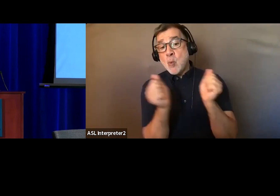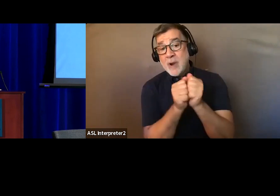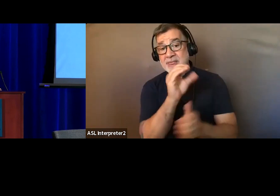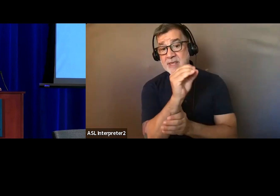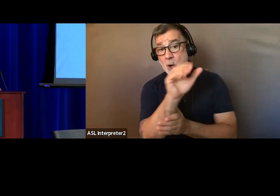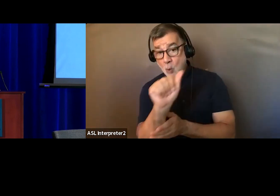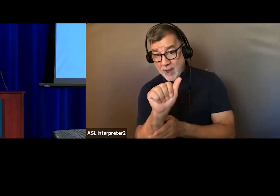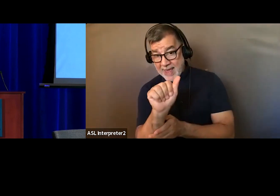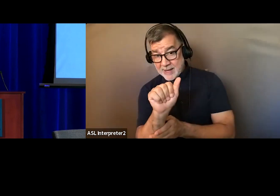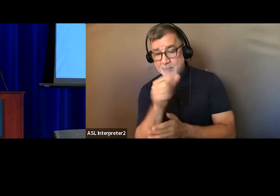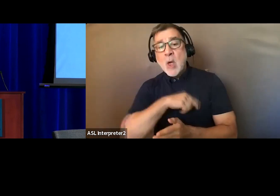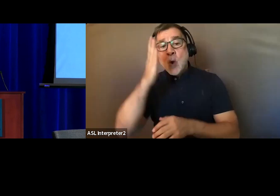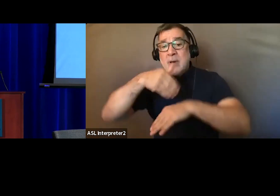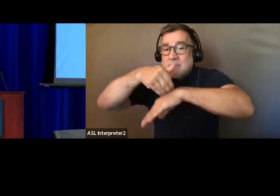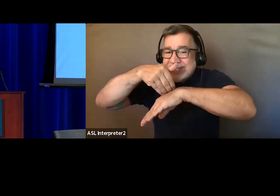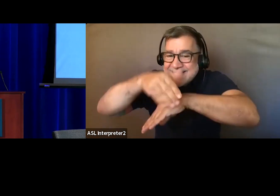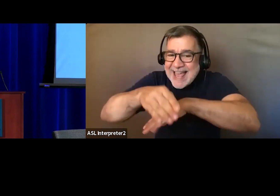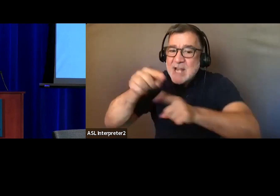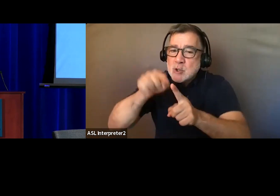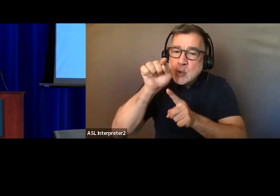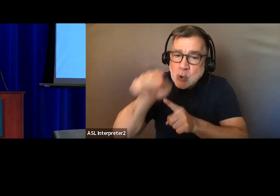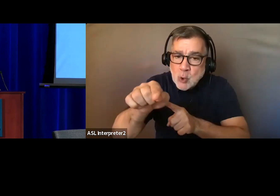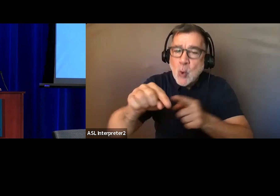to you all, when it's ready to be finalized.